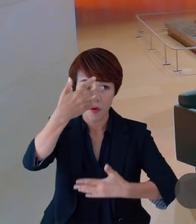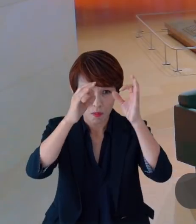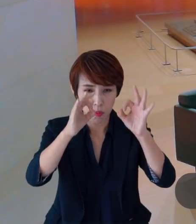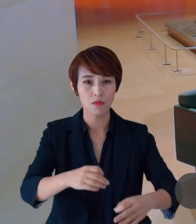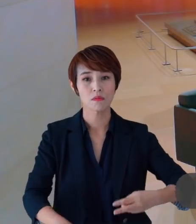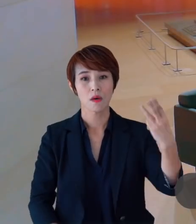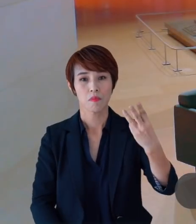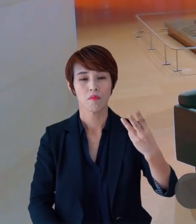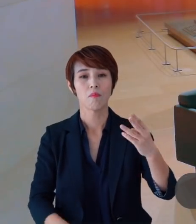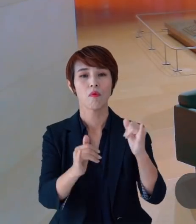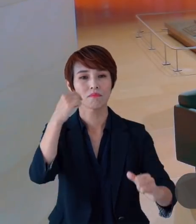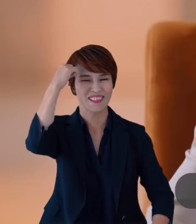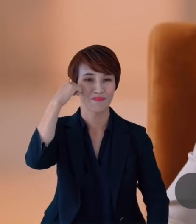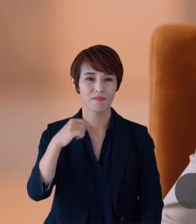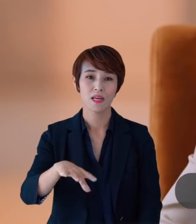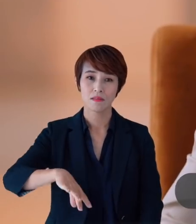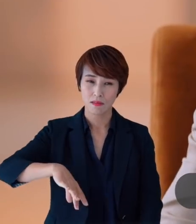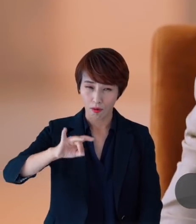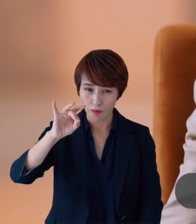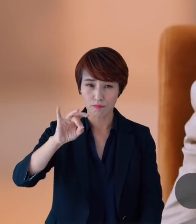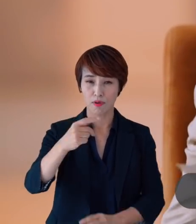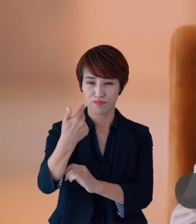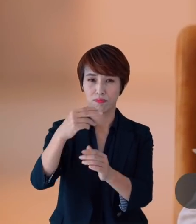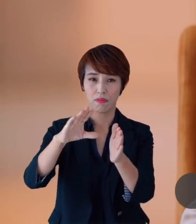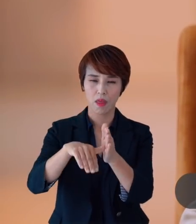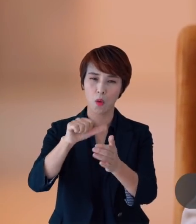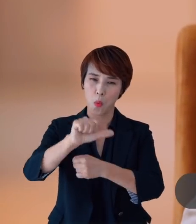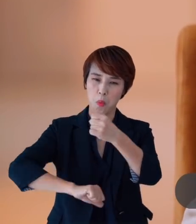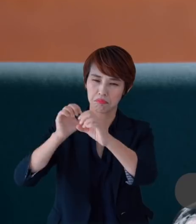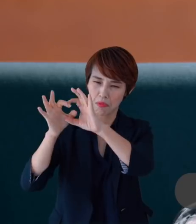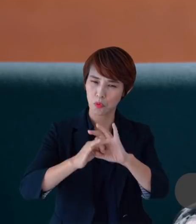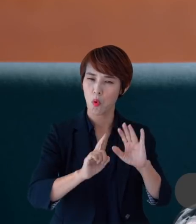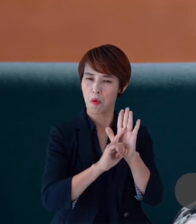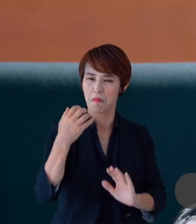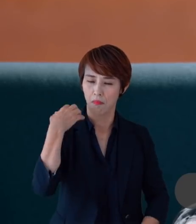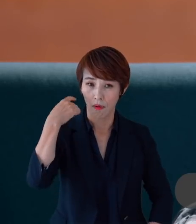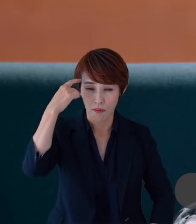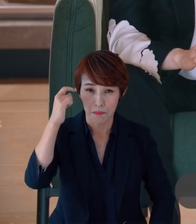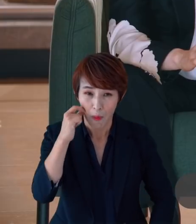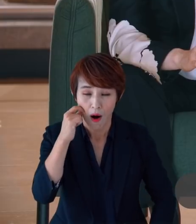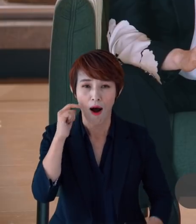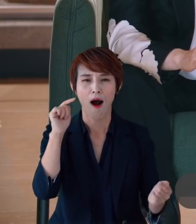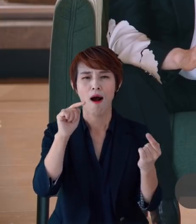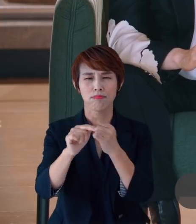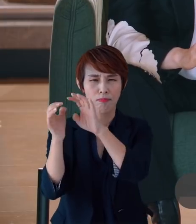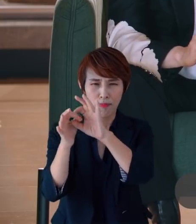During the first shoot, we never imagined that we would become the tourism ambassadors for five years in a row, but it’s amazing and I’m very proud.